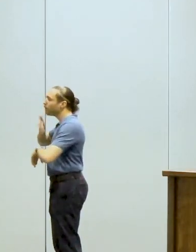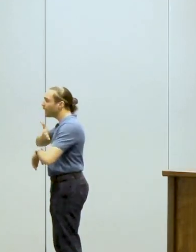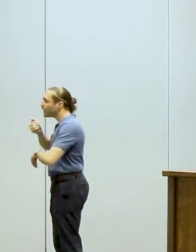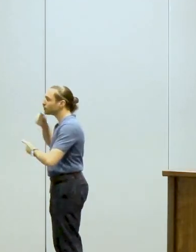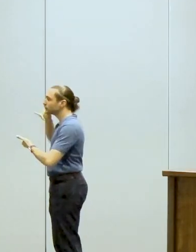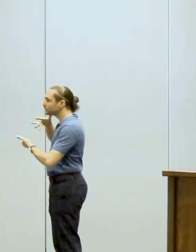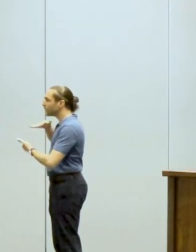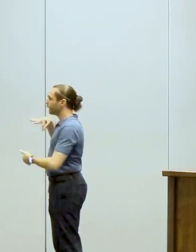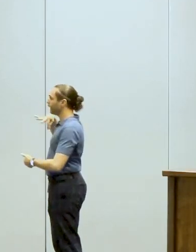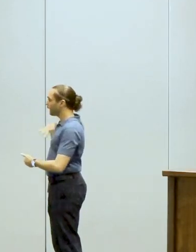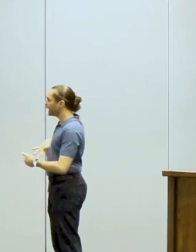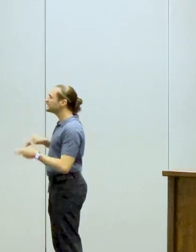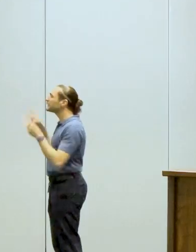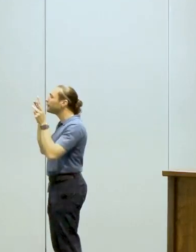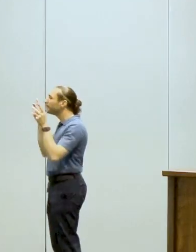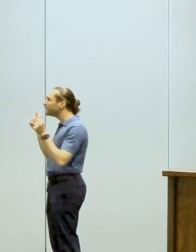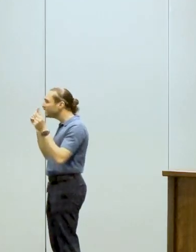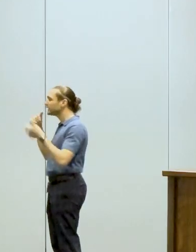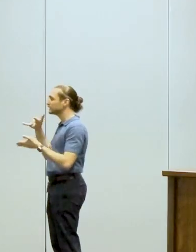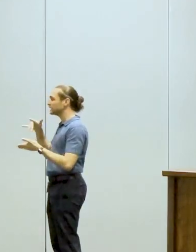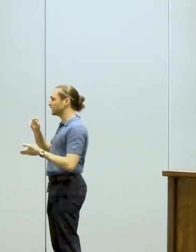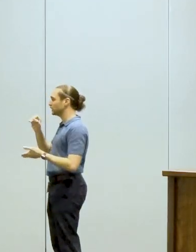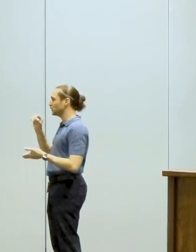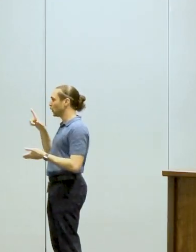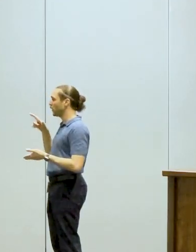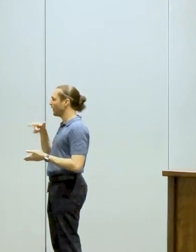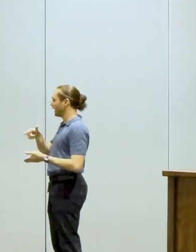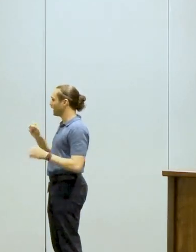immediate study tool that's available to them. Then lastly,